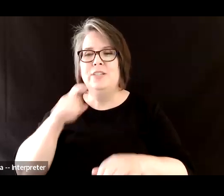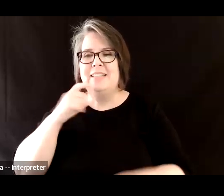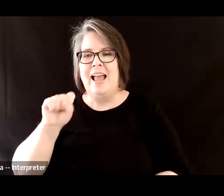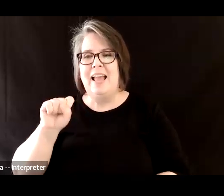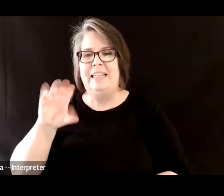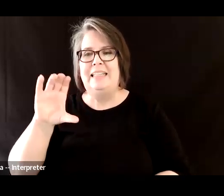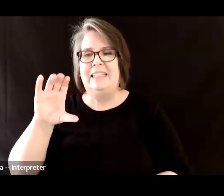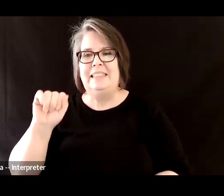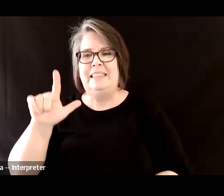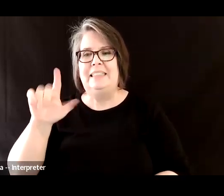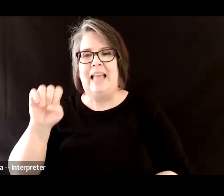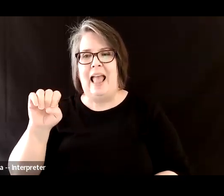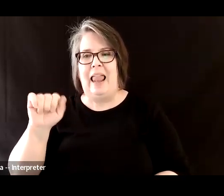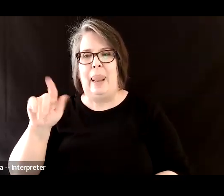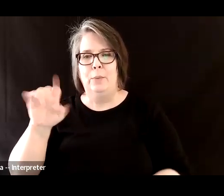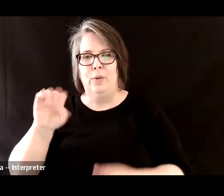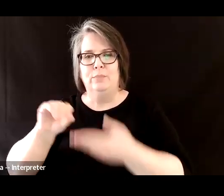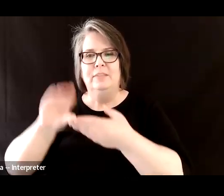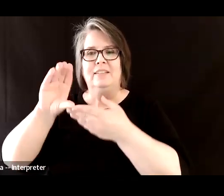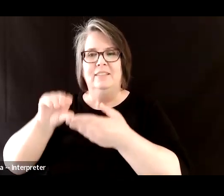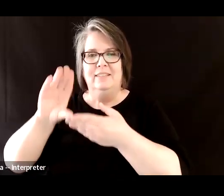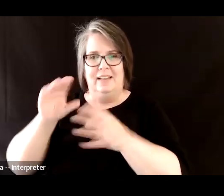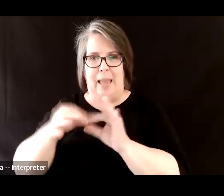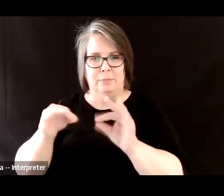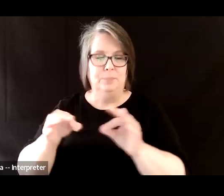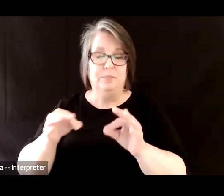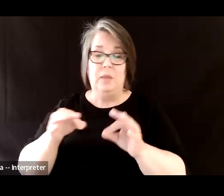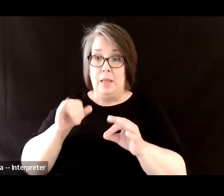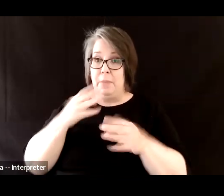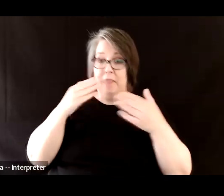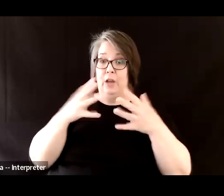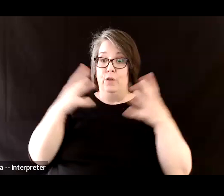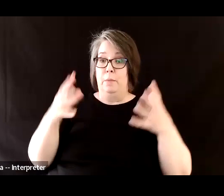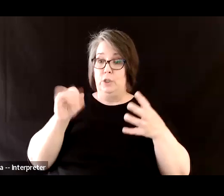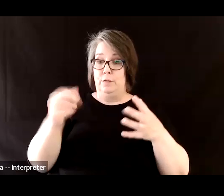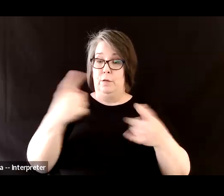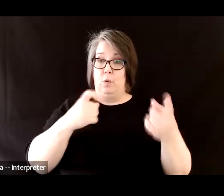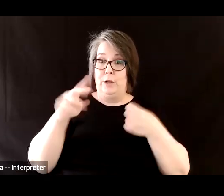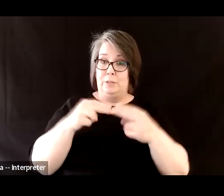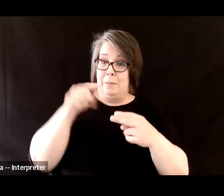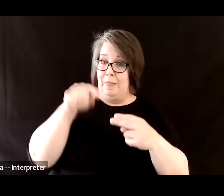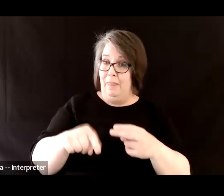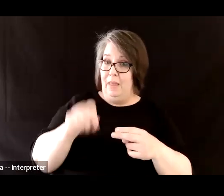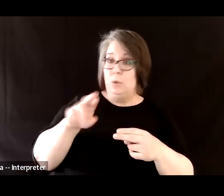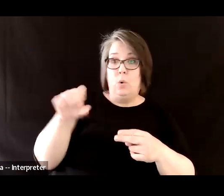Thank you all so Matt Figger if you have any questions about this or other topics or -- we are happy to chat with you.